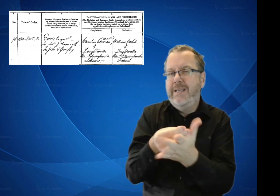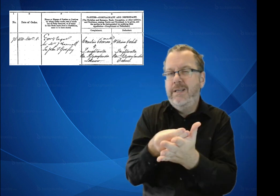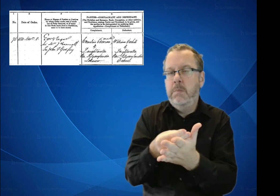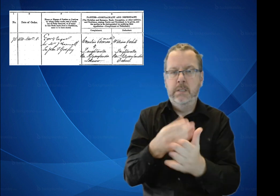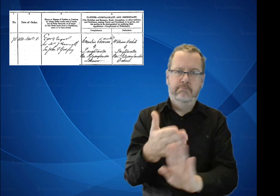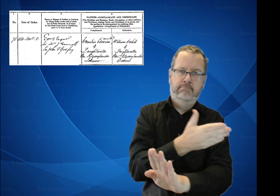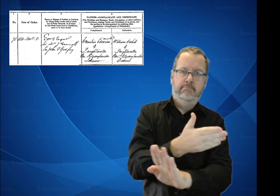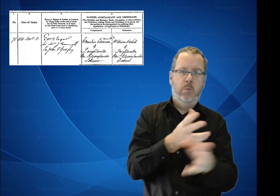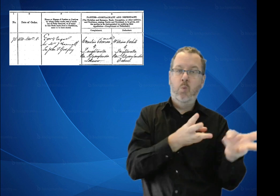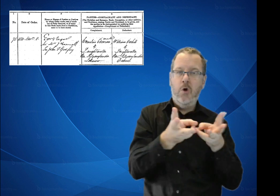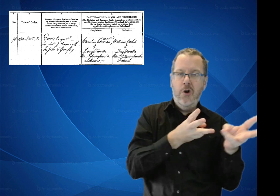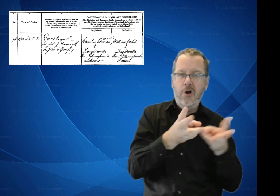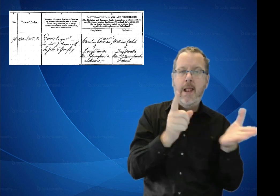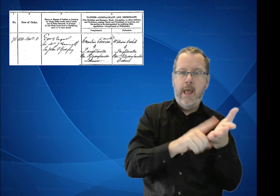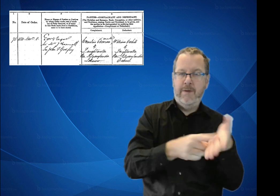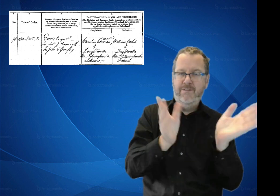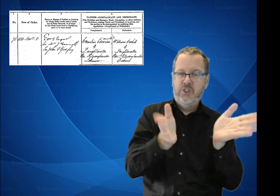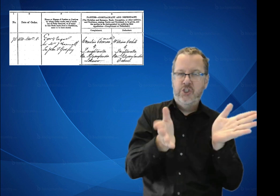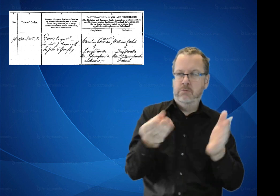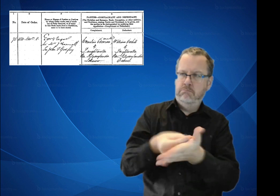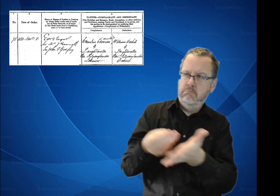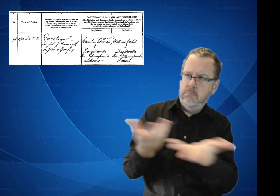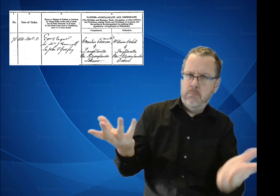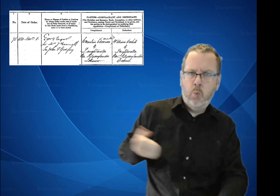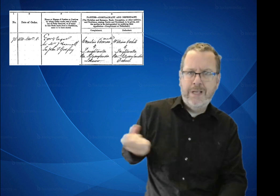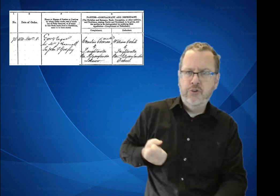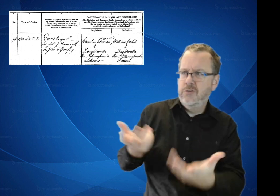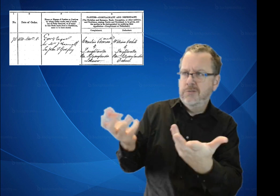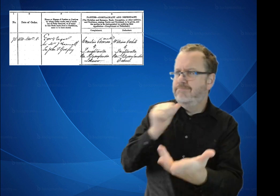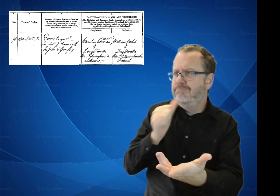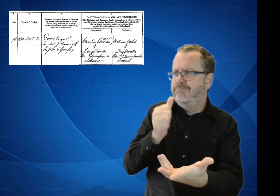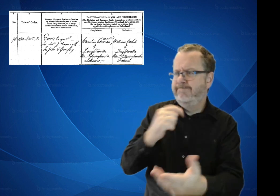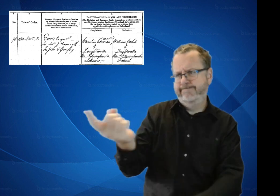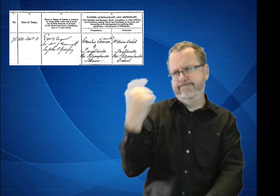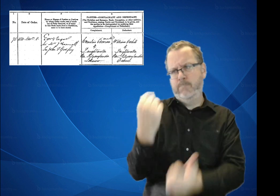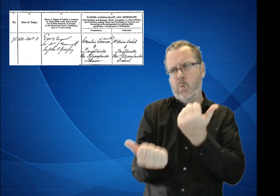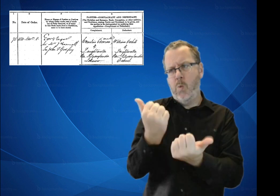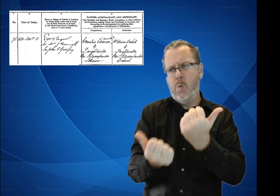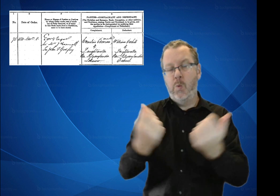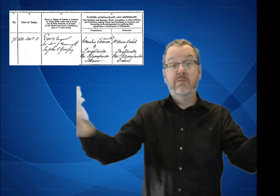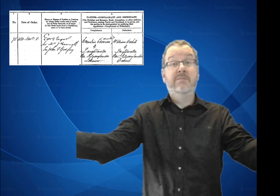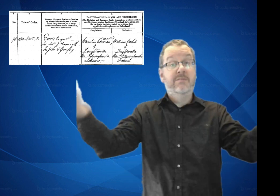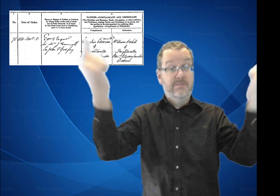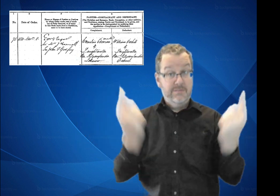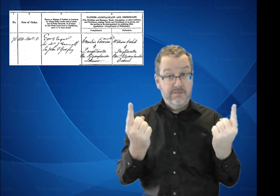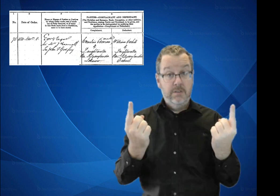The information about the case is sparse. It seems to have been for wages owed, of £1 5 shillings.